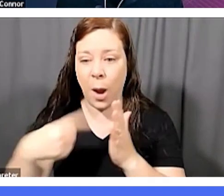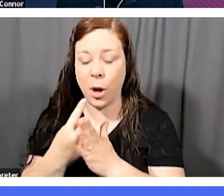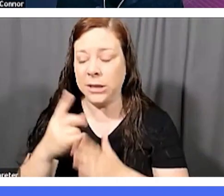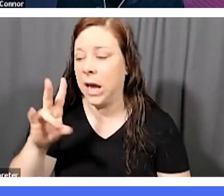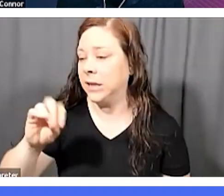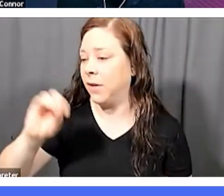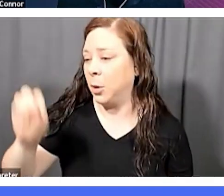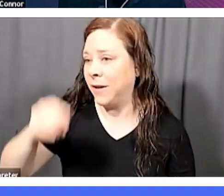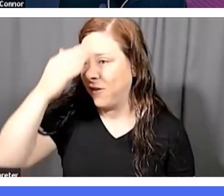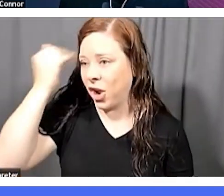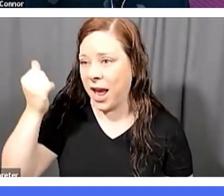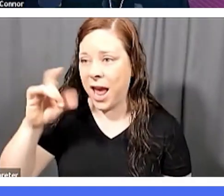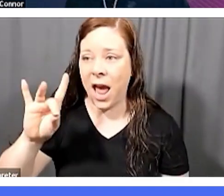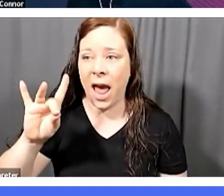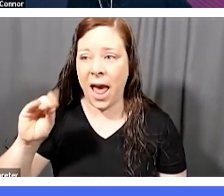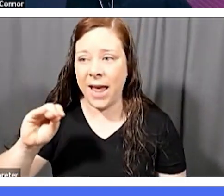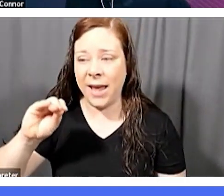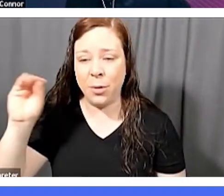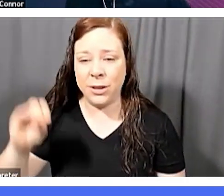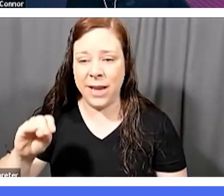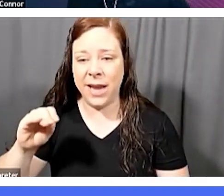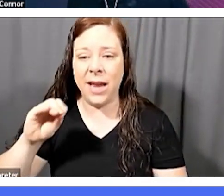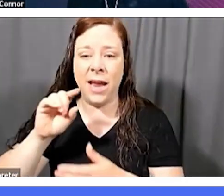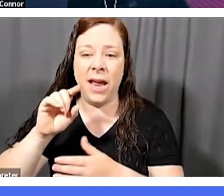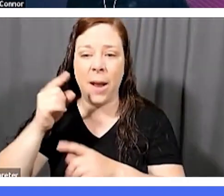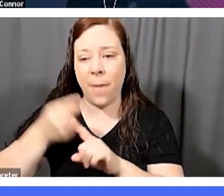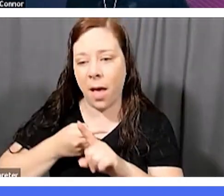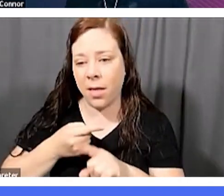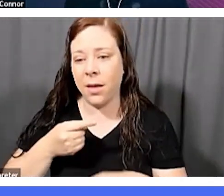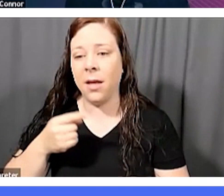Within a week, it's 80. Within a month it's 97% forgotten.